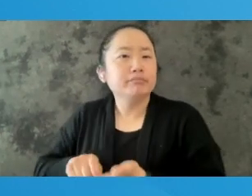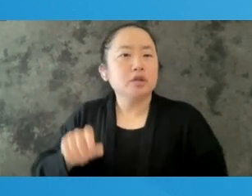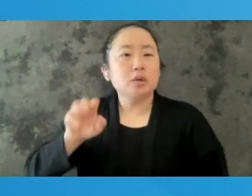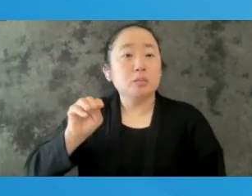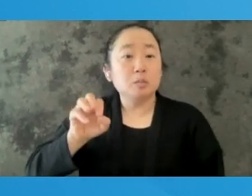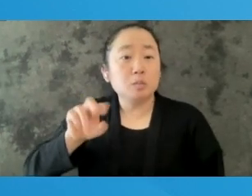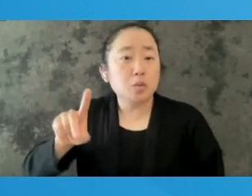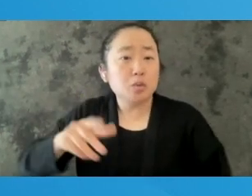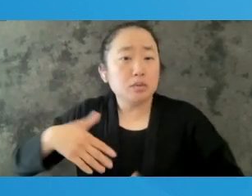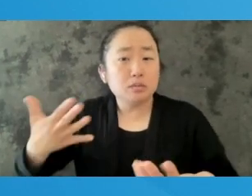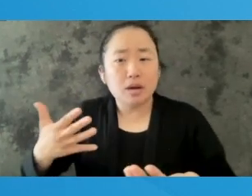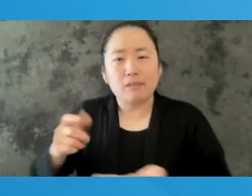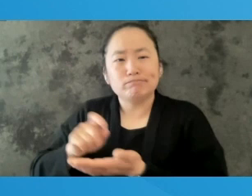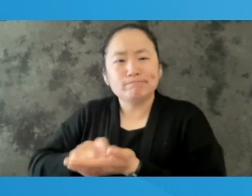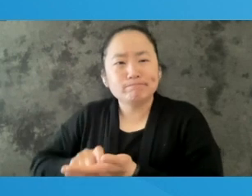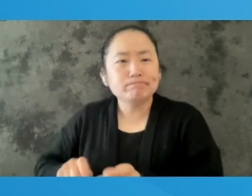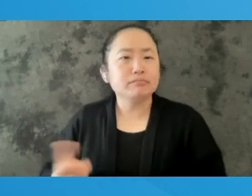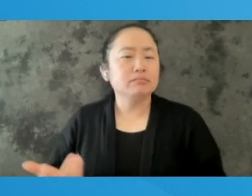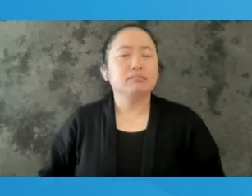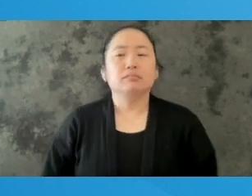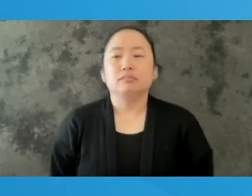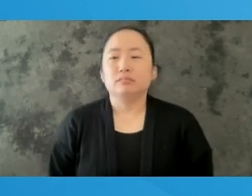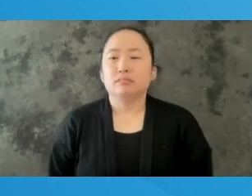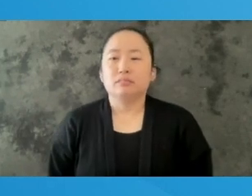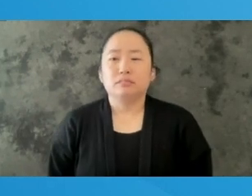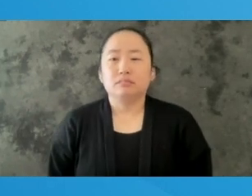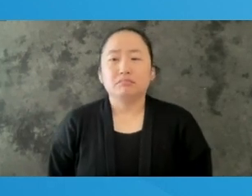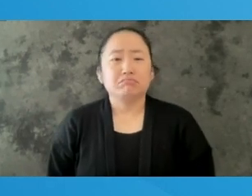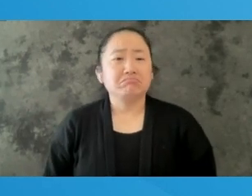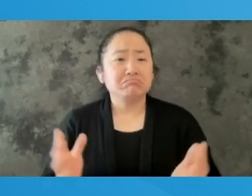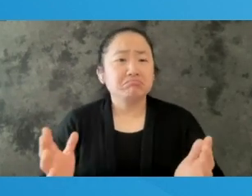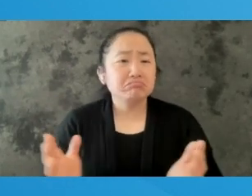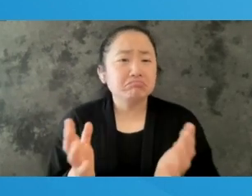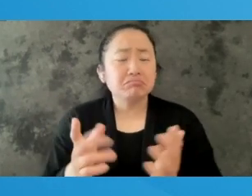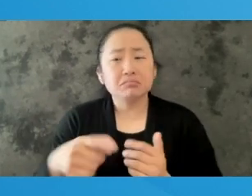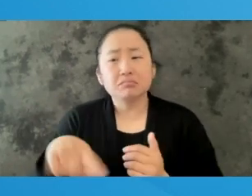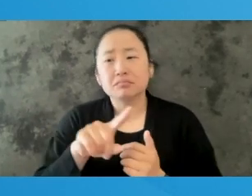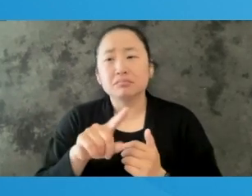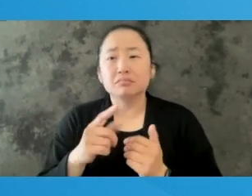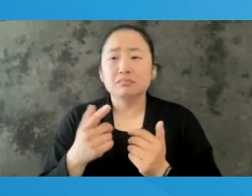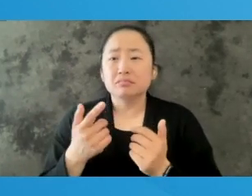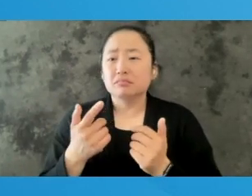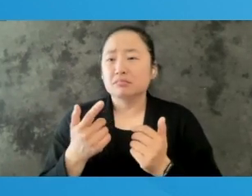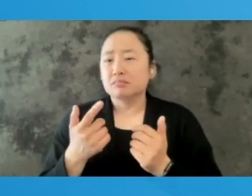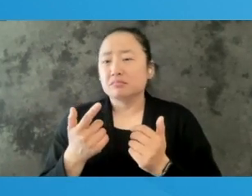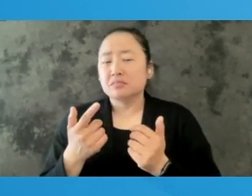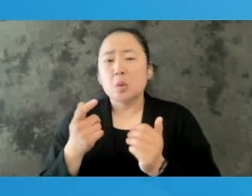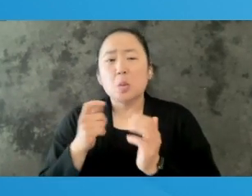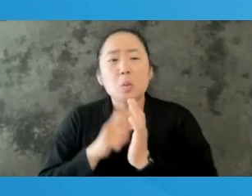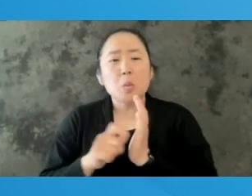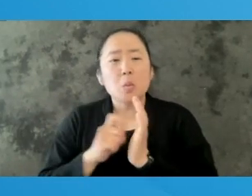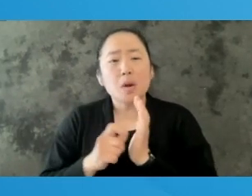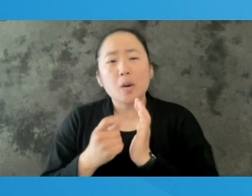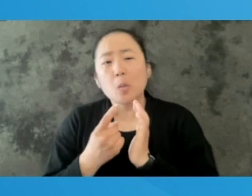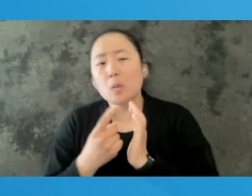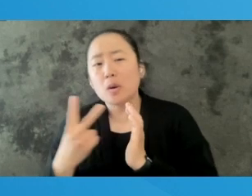And I'd encourage you if you can write one or two of those words in the chat.